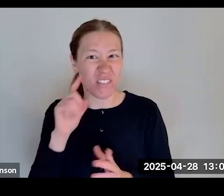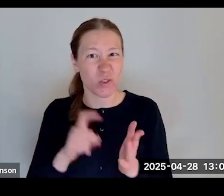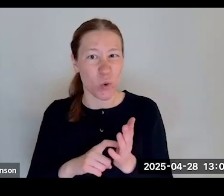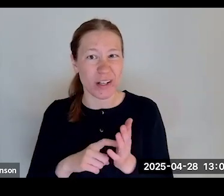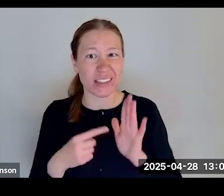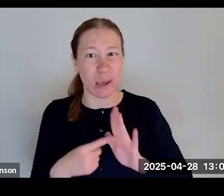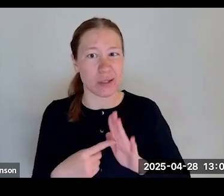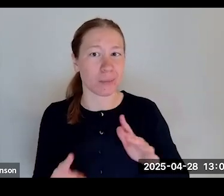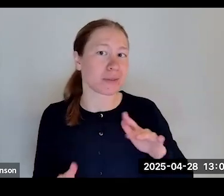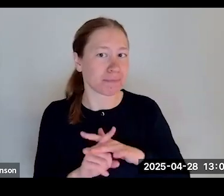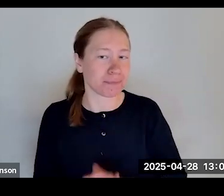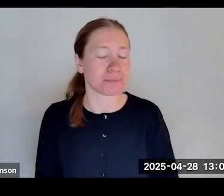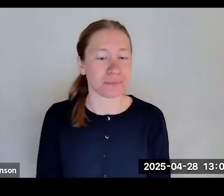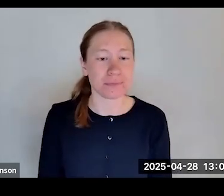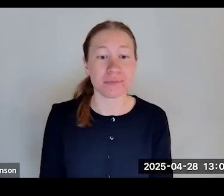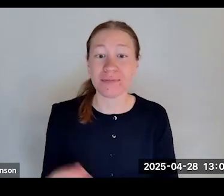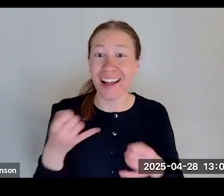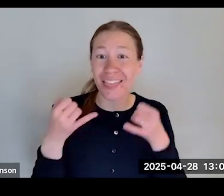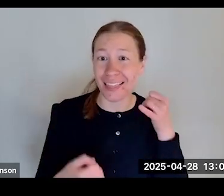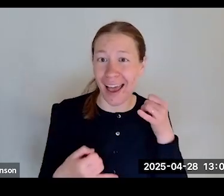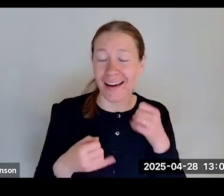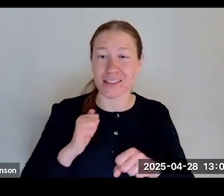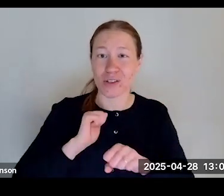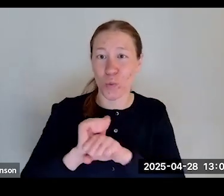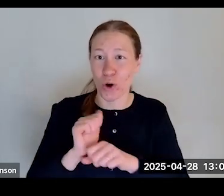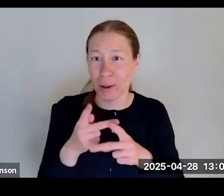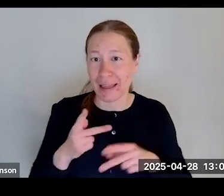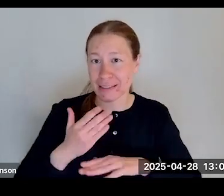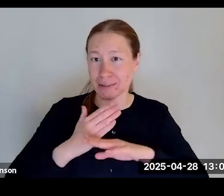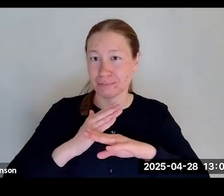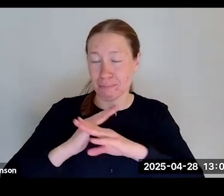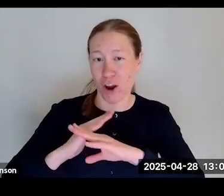And then the last workplace barrier that they talked about in this example was extended screen time